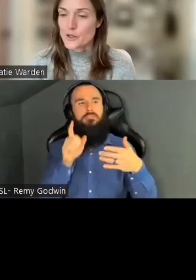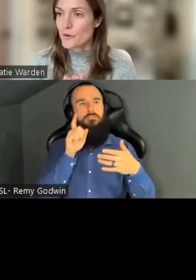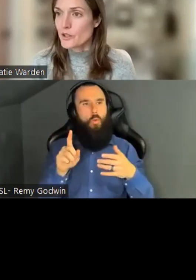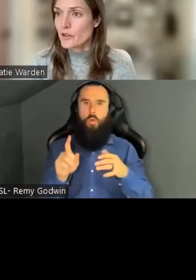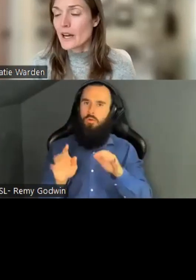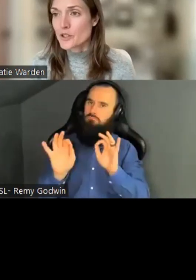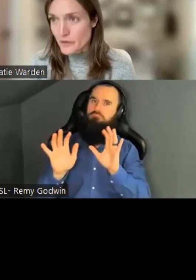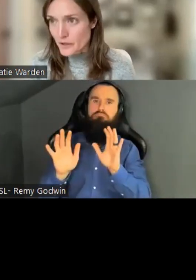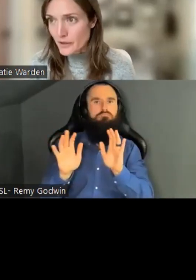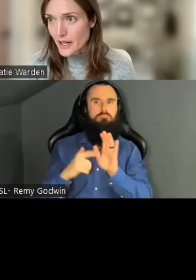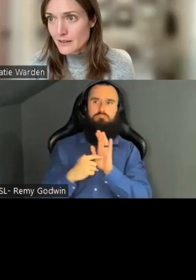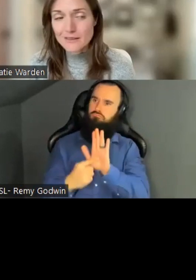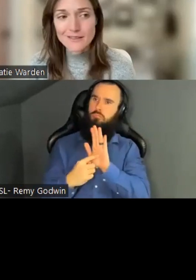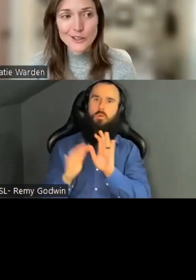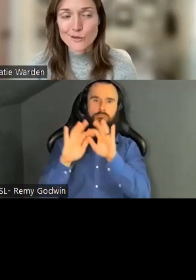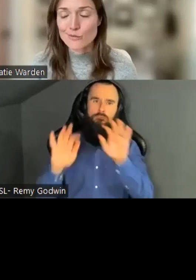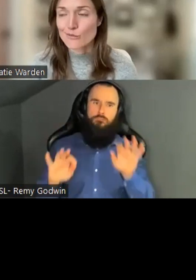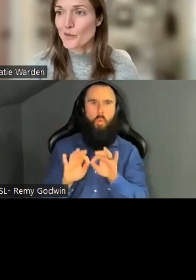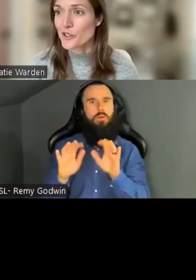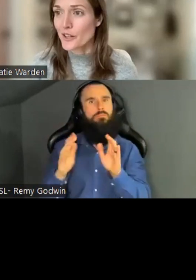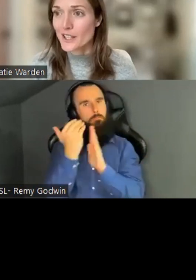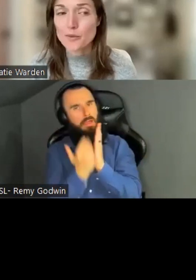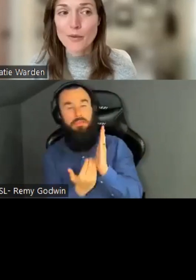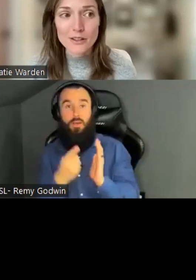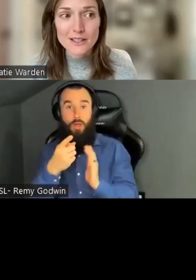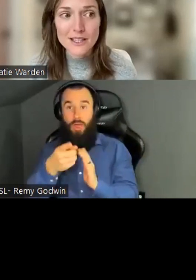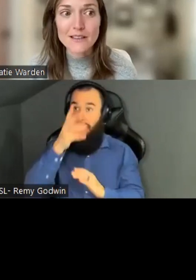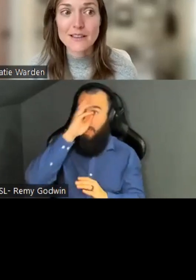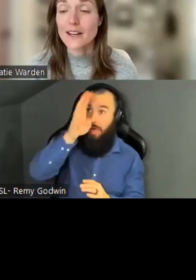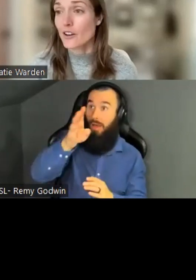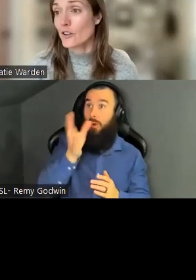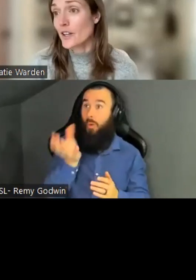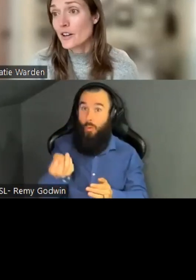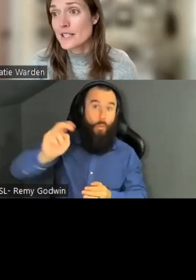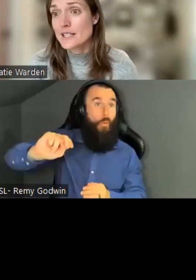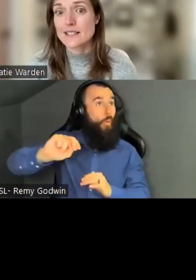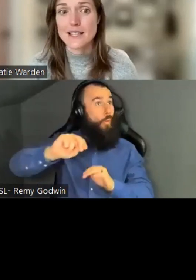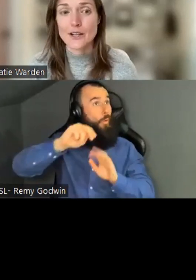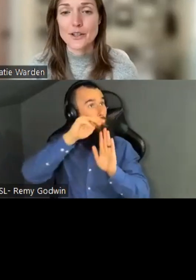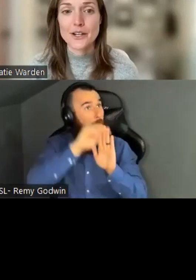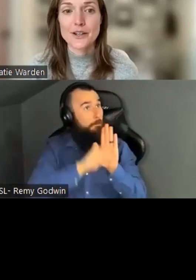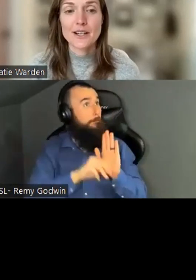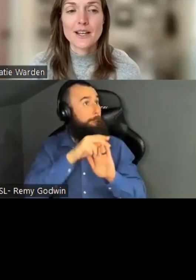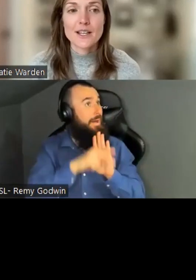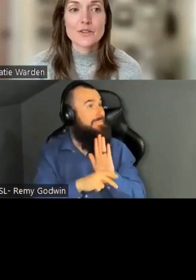So you don't have to rewrite from scratch a policy, they already exist out there.